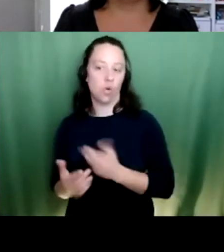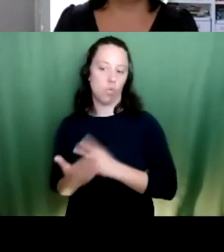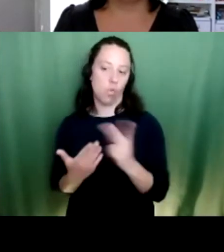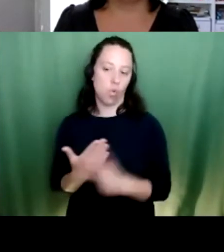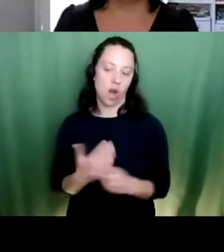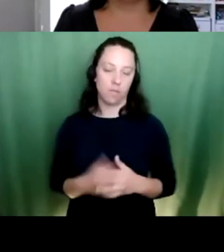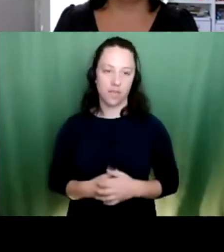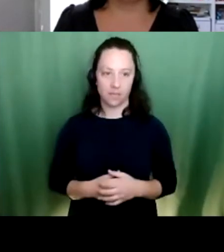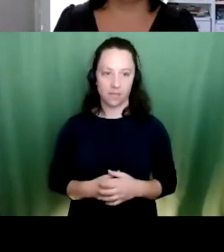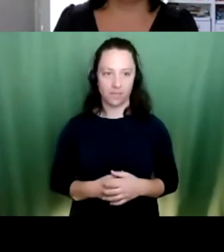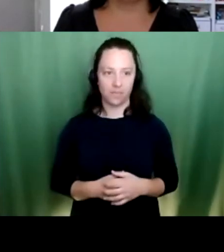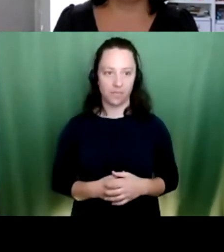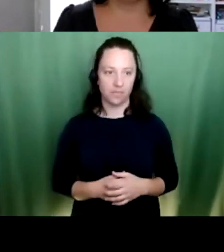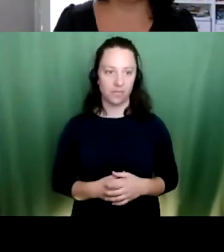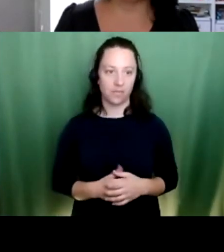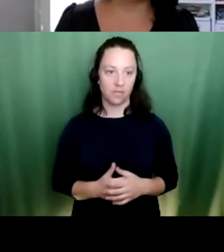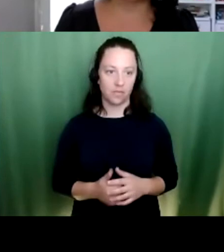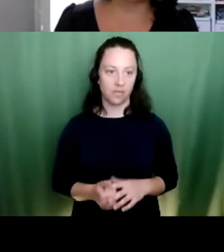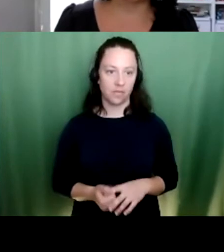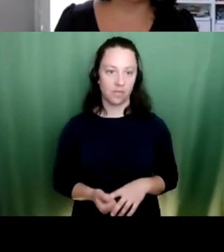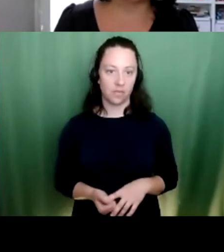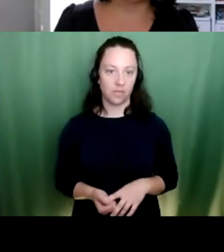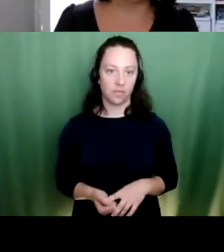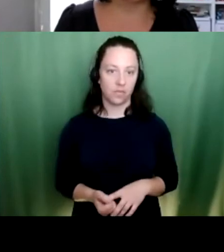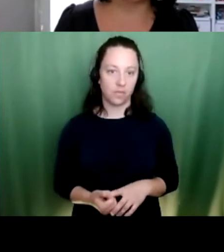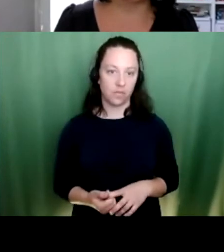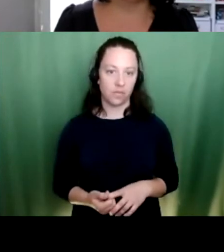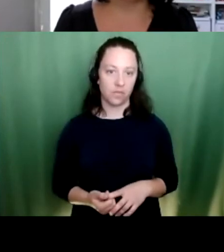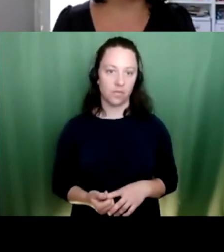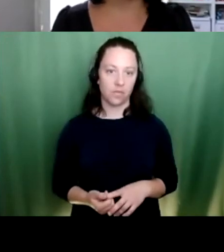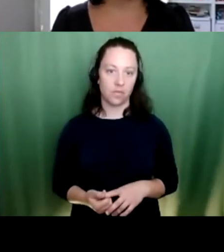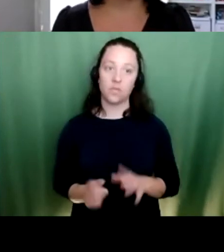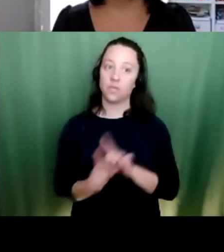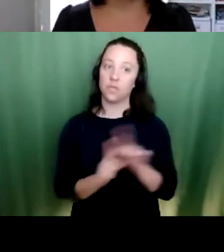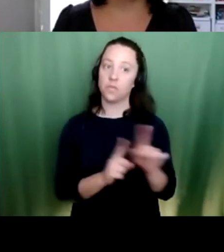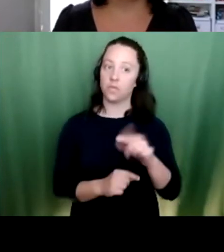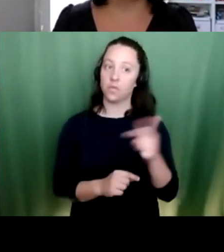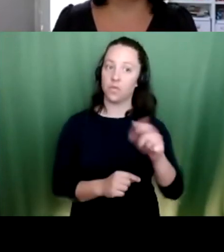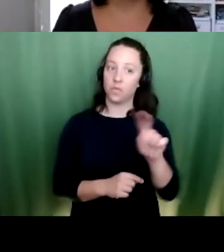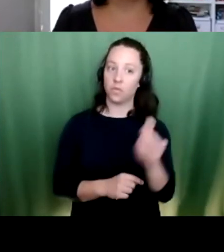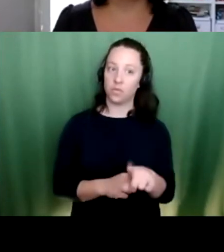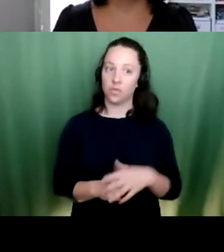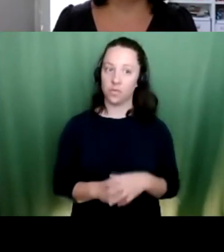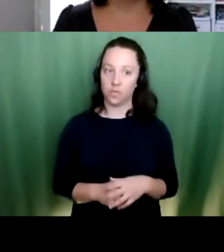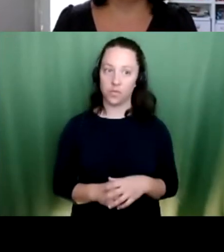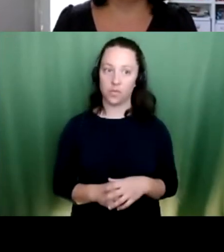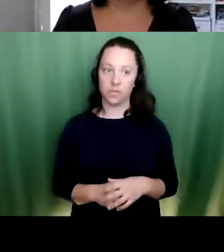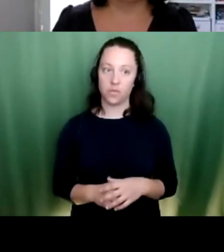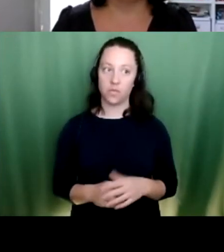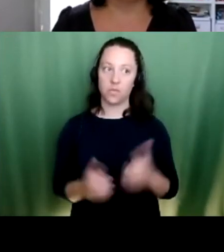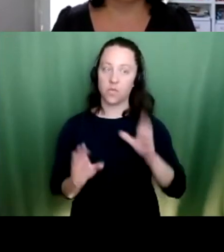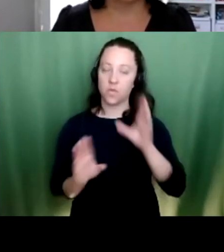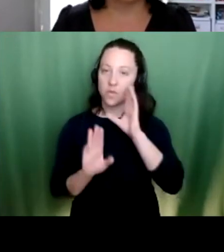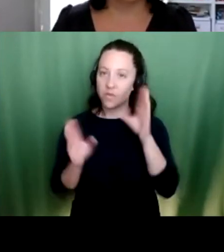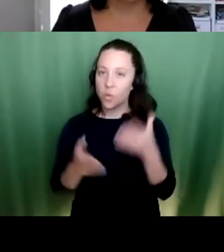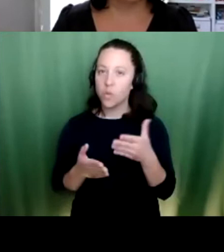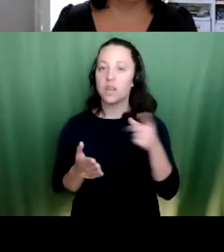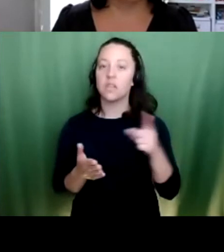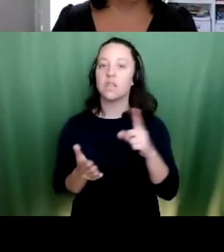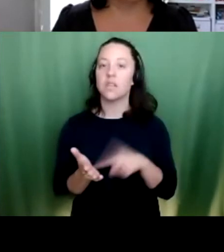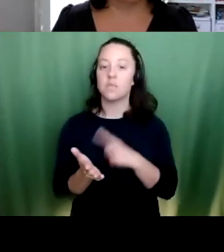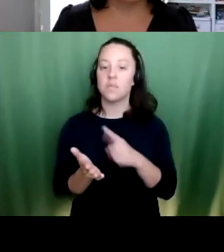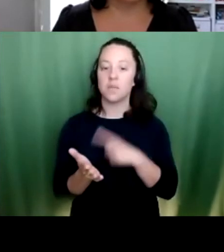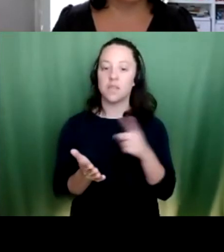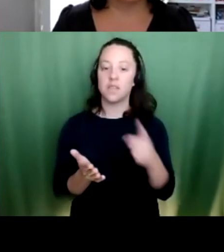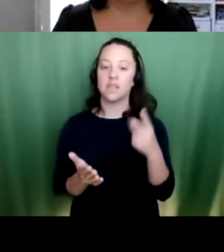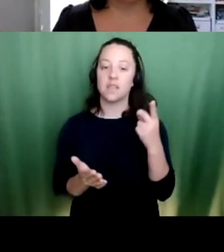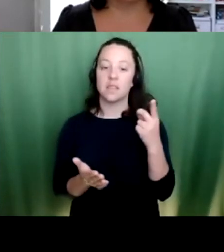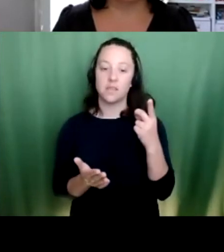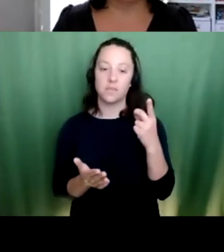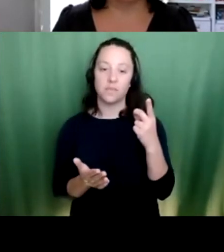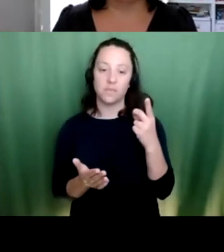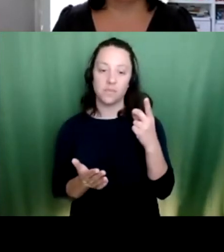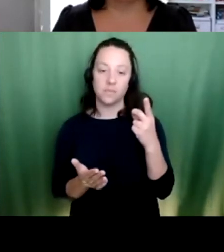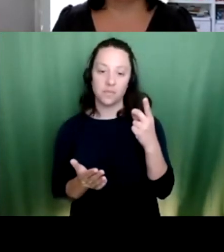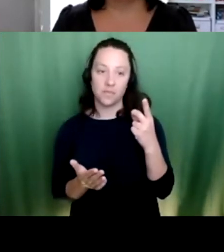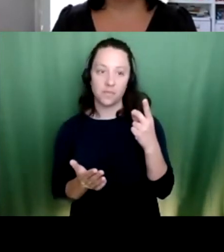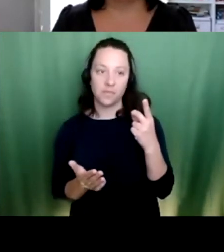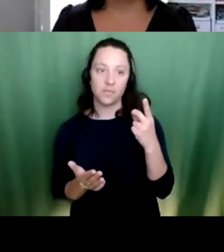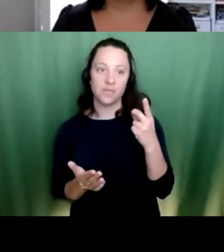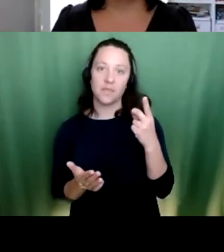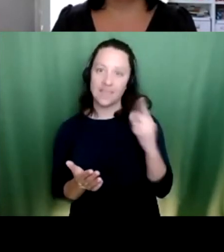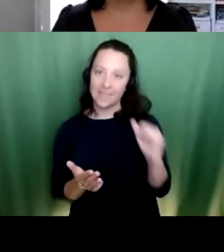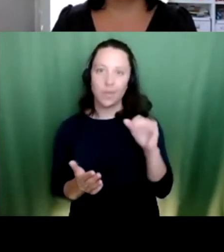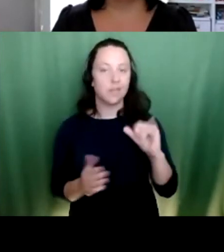Another question. Sometimes there are disabilities that might not be as obvious. For instance,